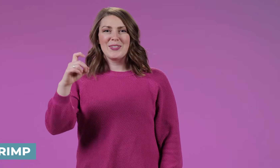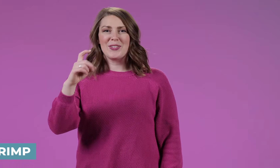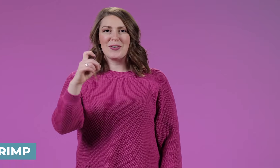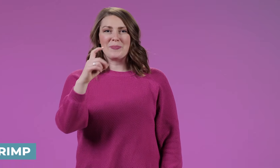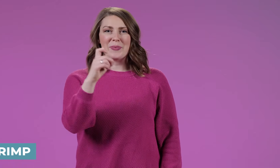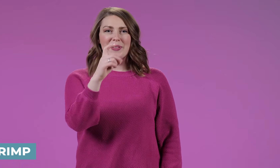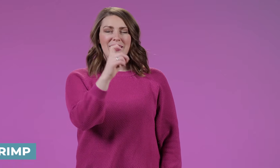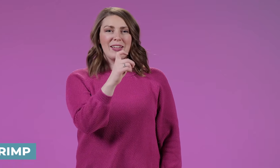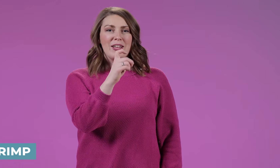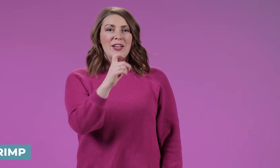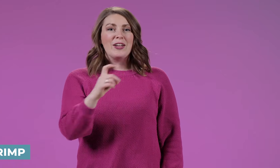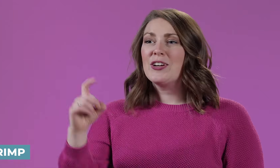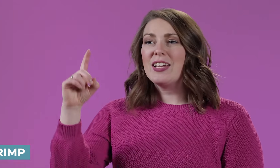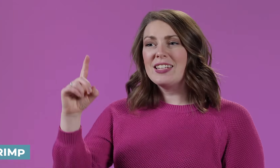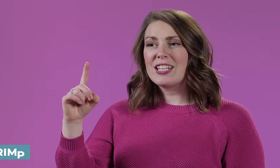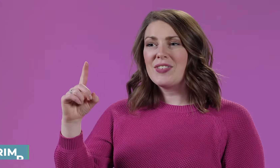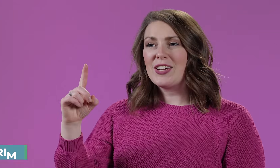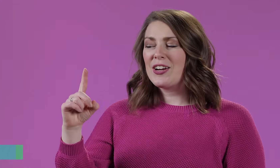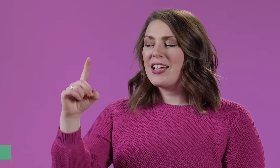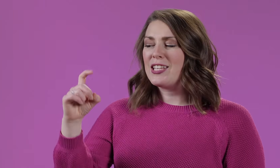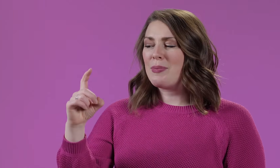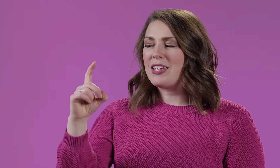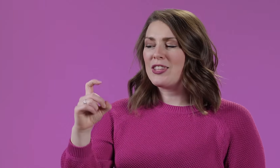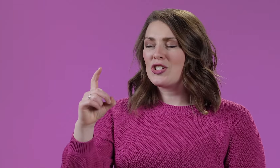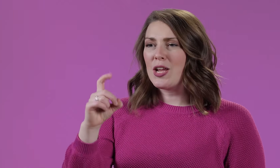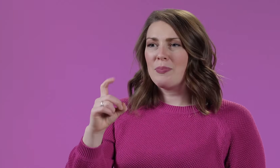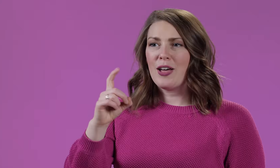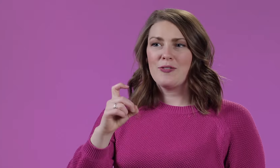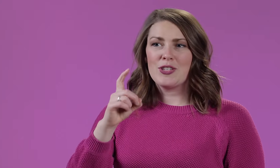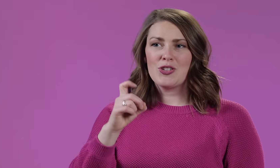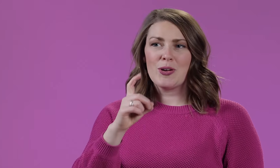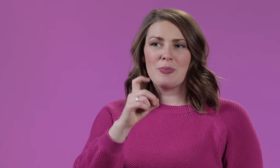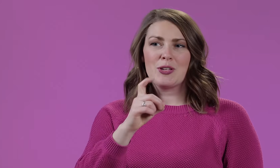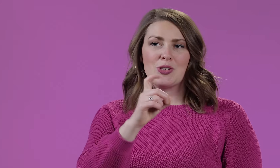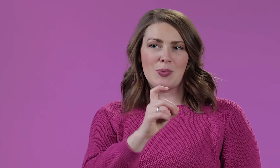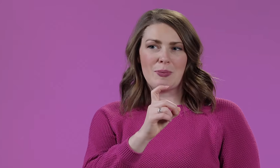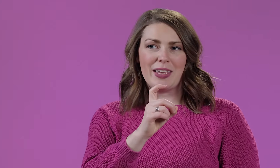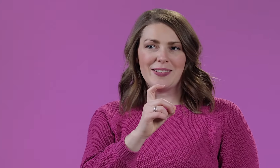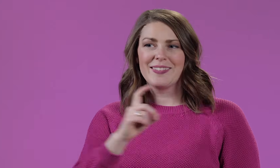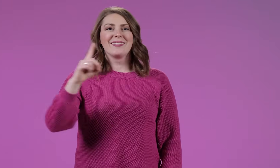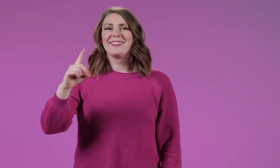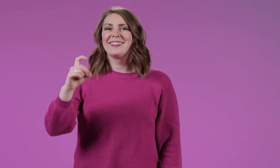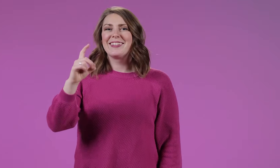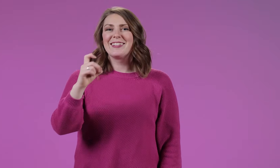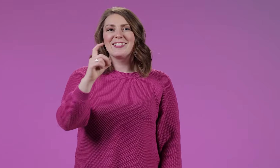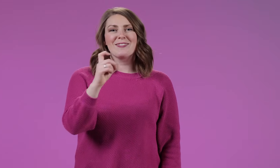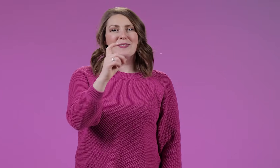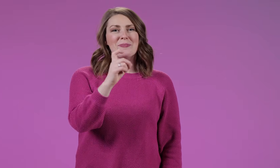SHRIMP Your index finger is making the shape of the shrimp swimming. SHRIMP